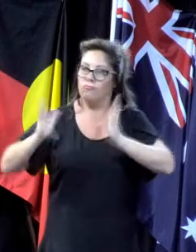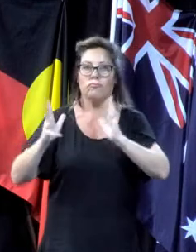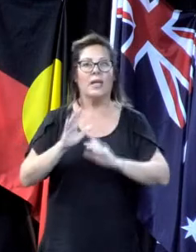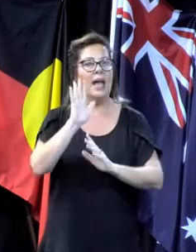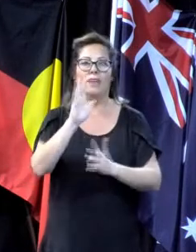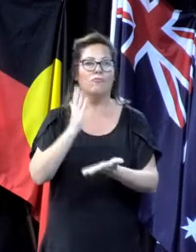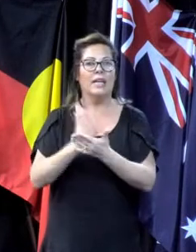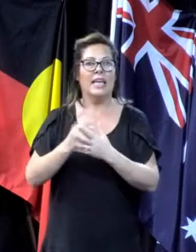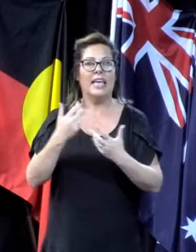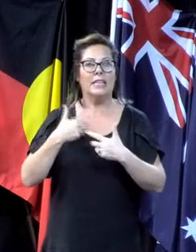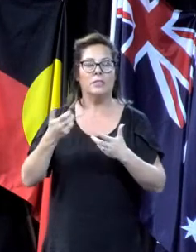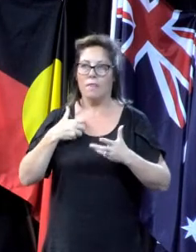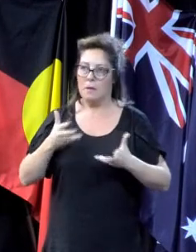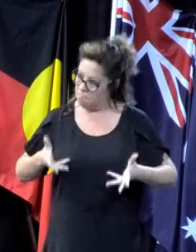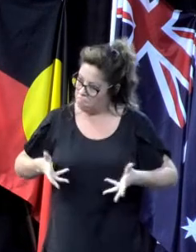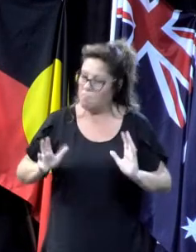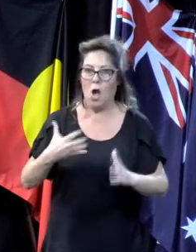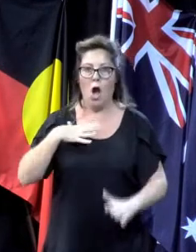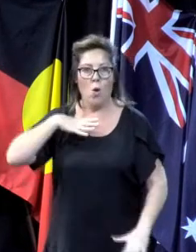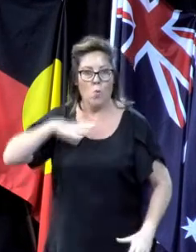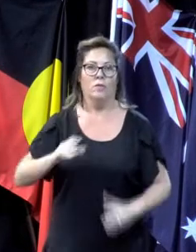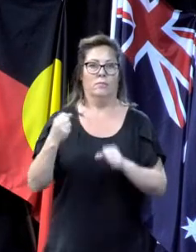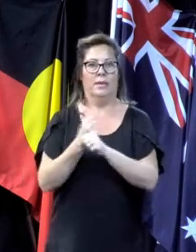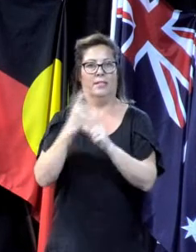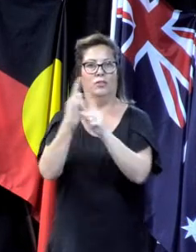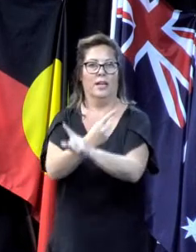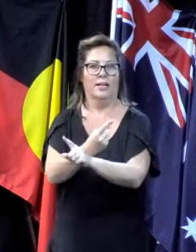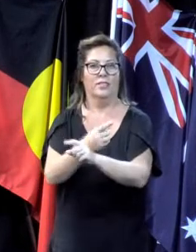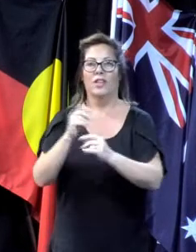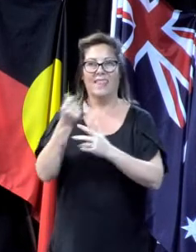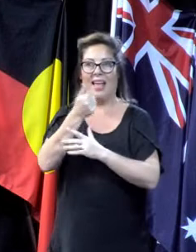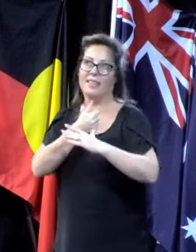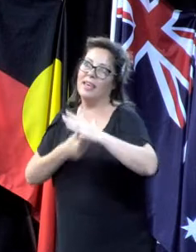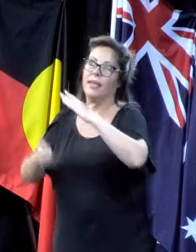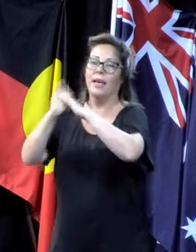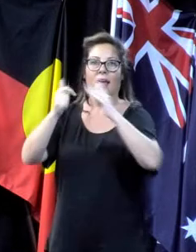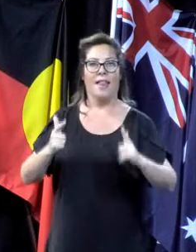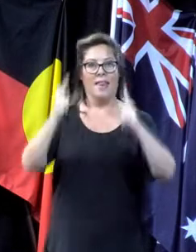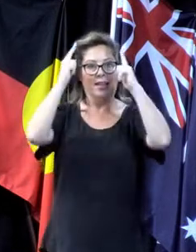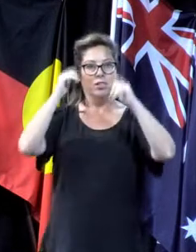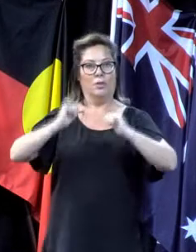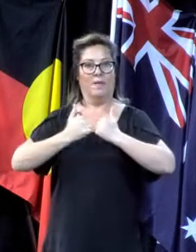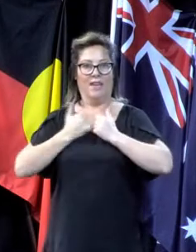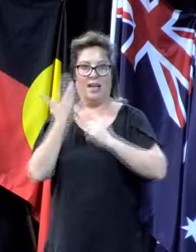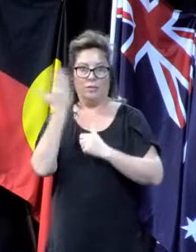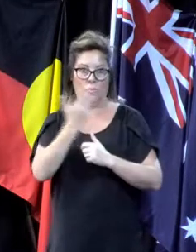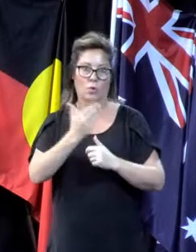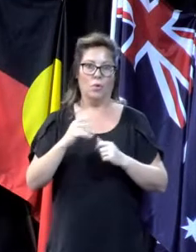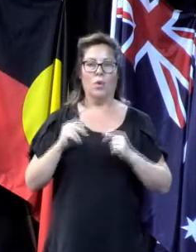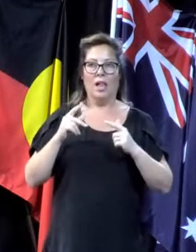and a moral imperative within the key leaders of our school to turn this ship away from something that we knew was not